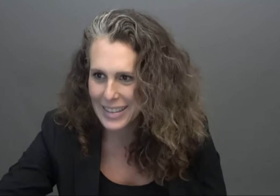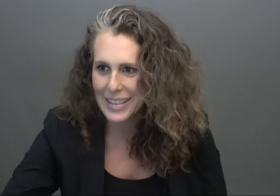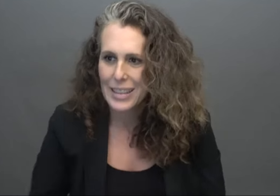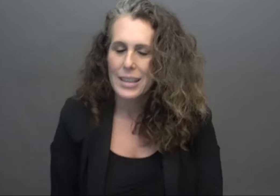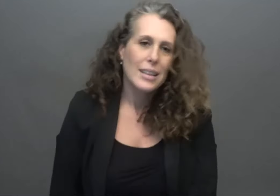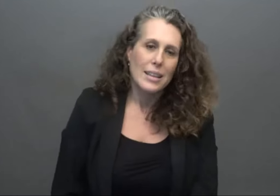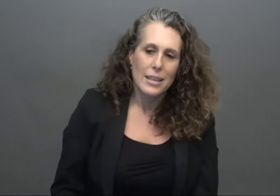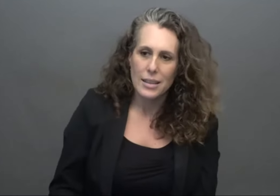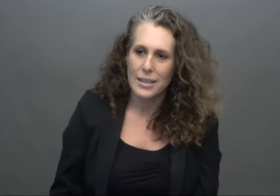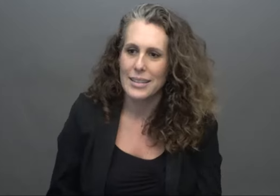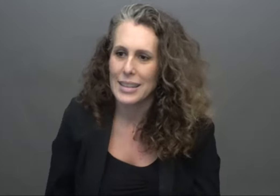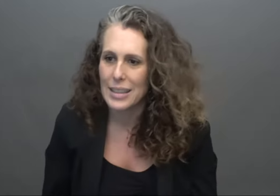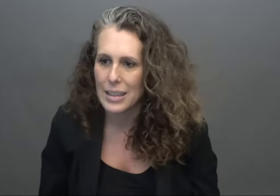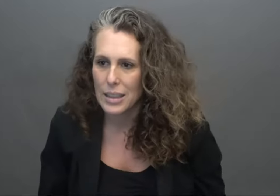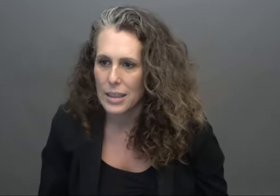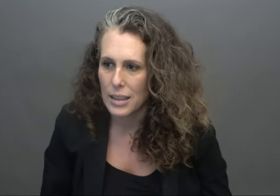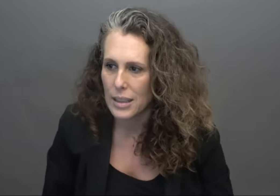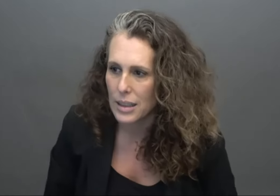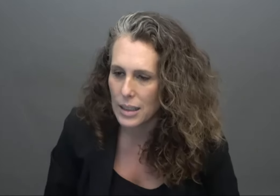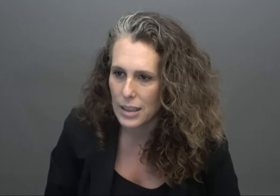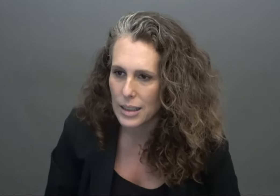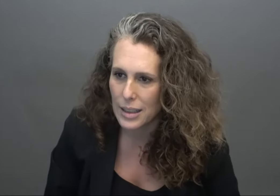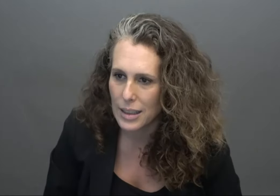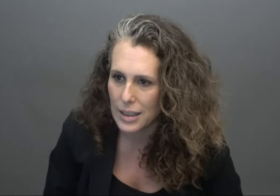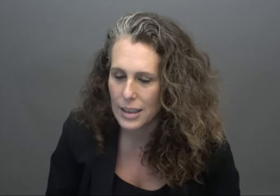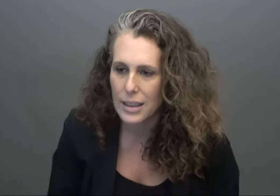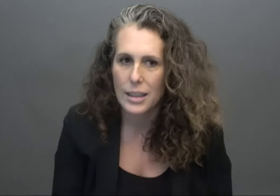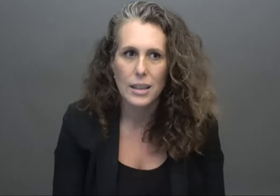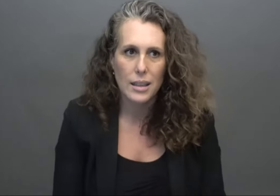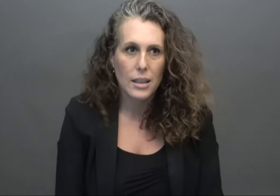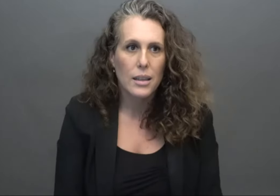16:42:25 Okay. 16:42:28 I was saying.